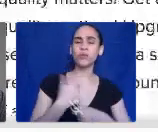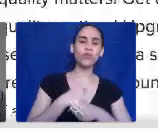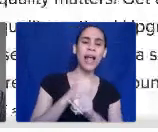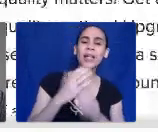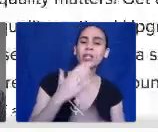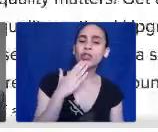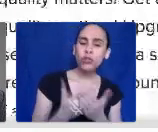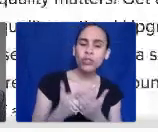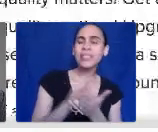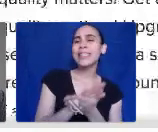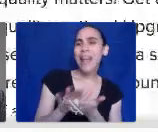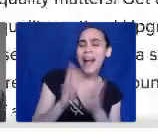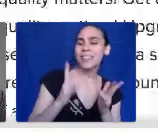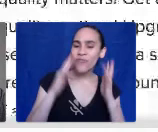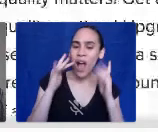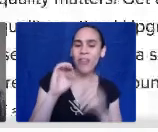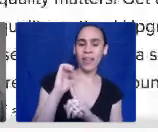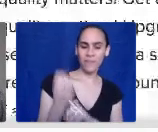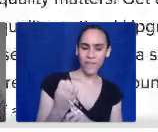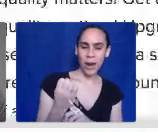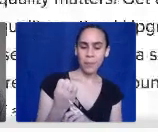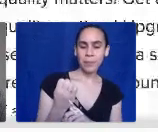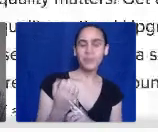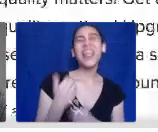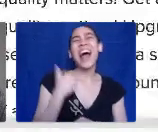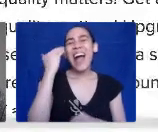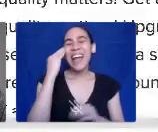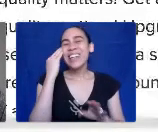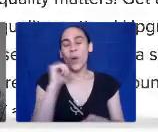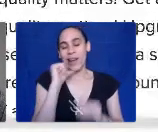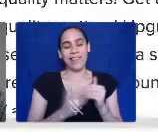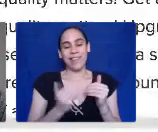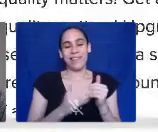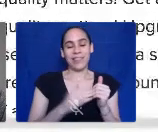where you're being friendly and being talkative i know that's not always easy for everyone um